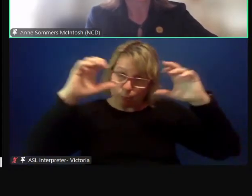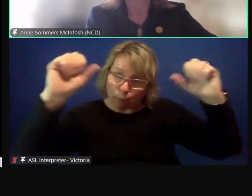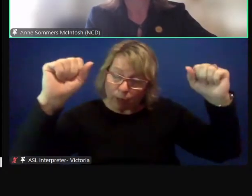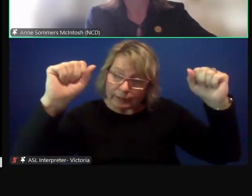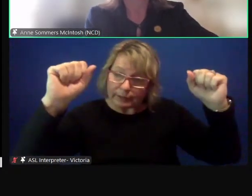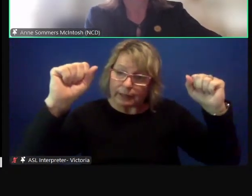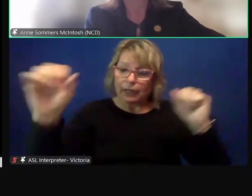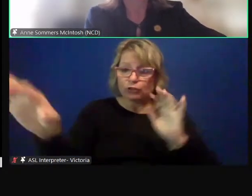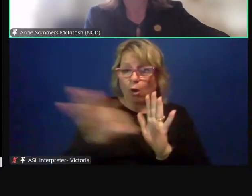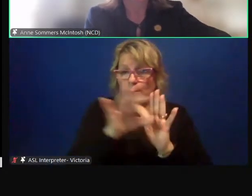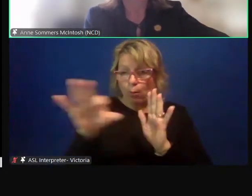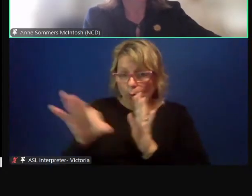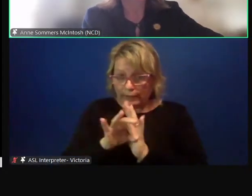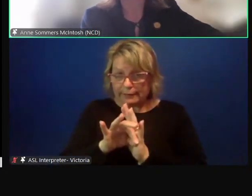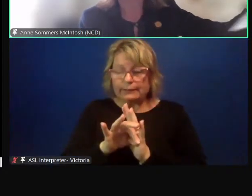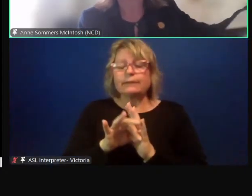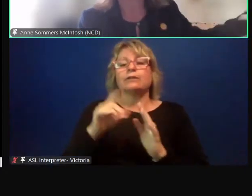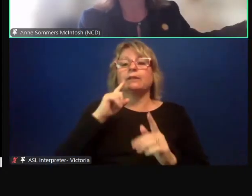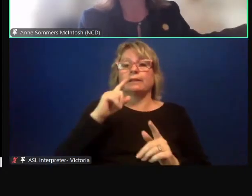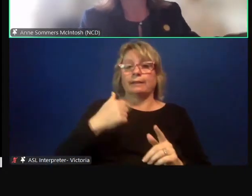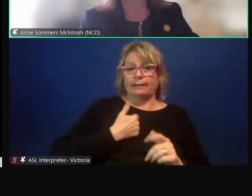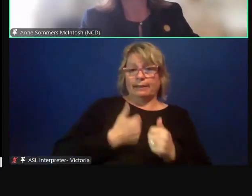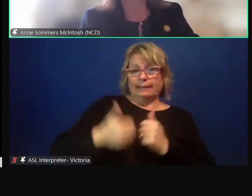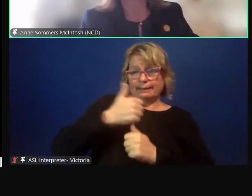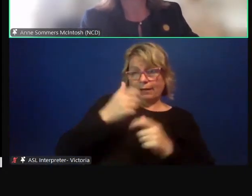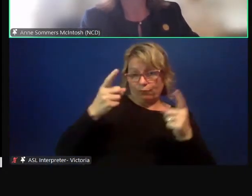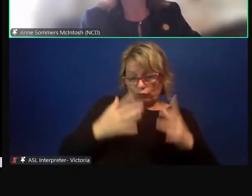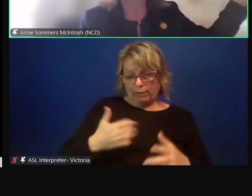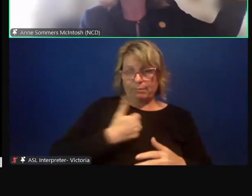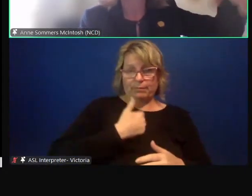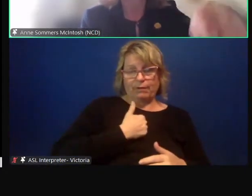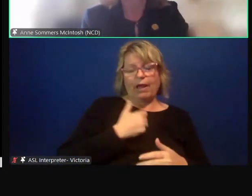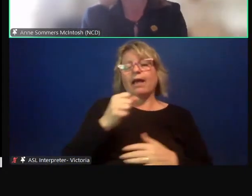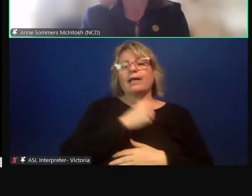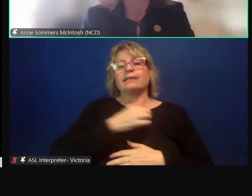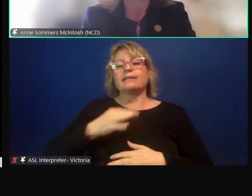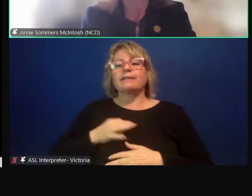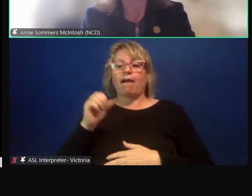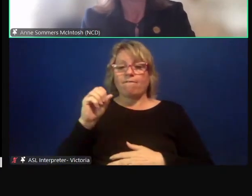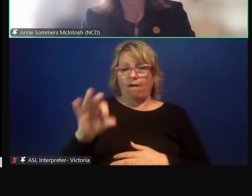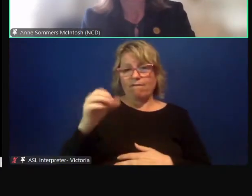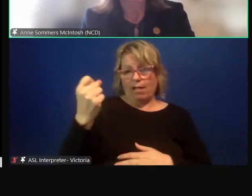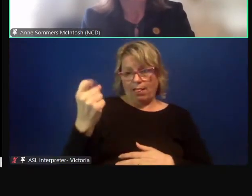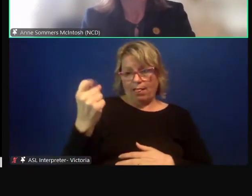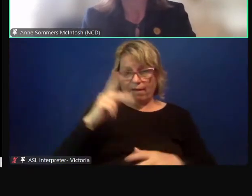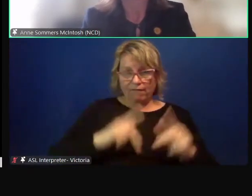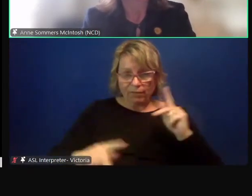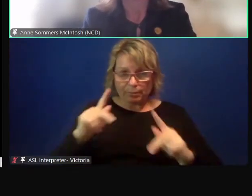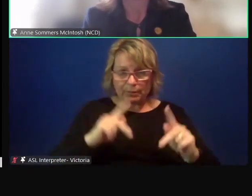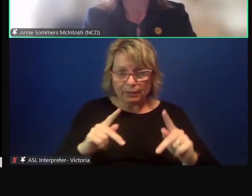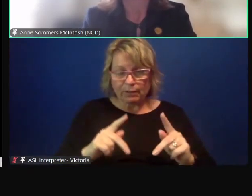an executive director, myself, and professional staff of 11 people. We most commonly provide our